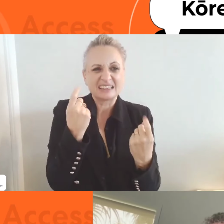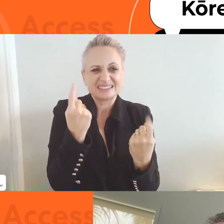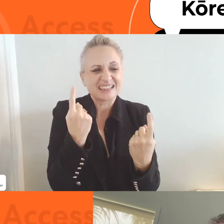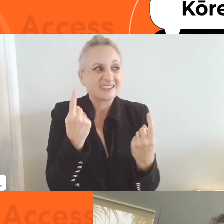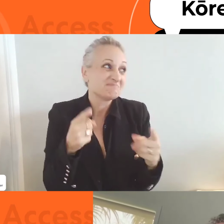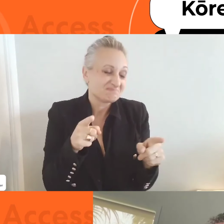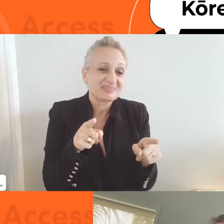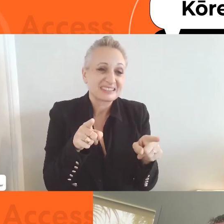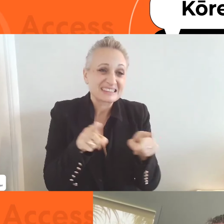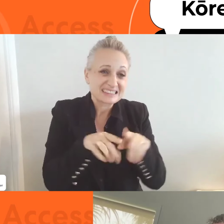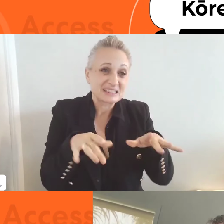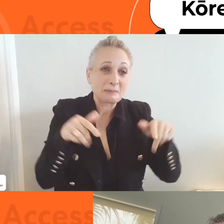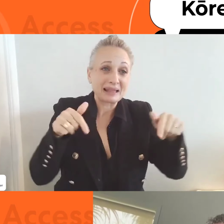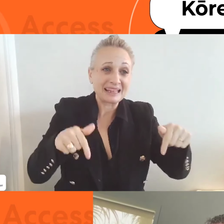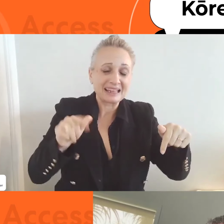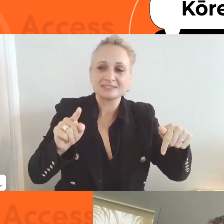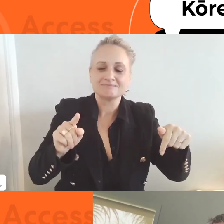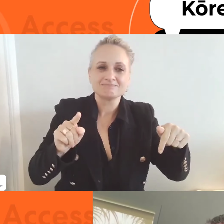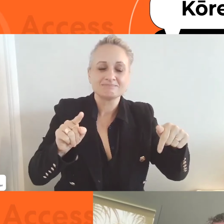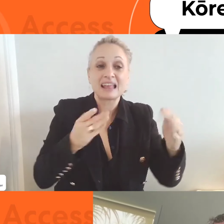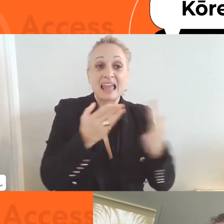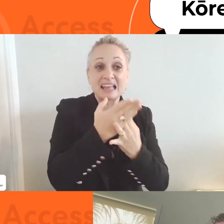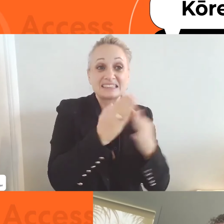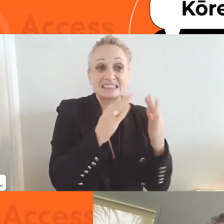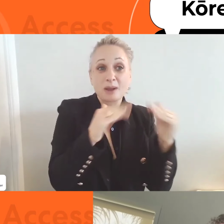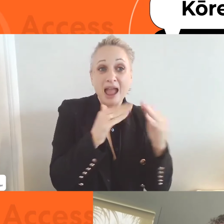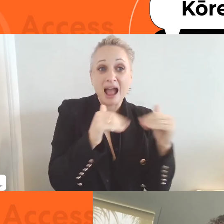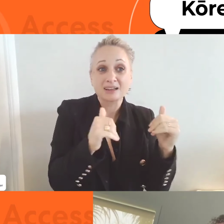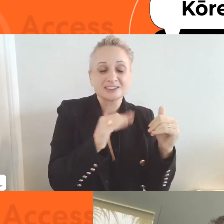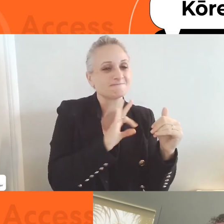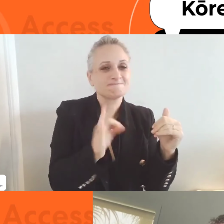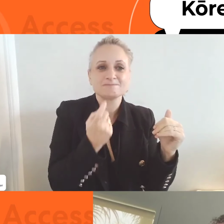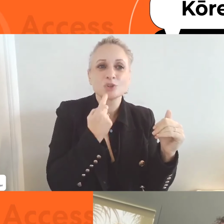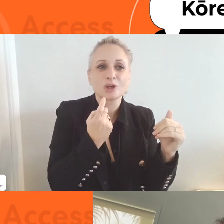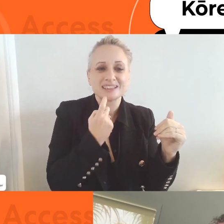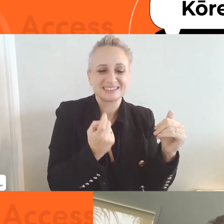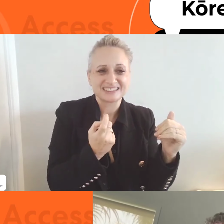it's not easy. I'm one of the lucky ones in a way that I had an accident,